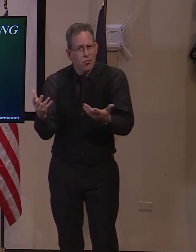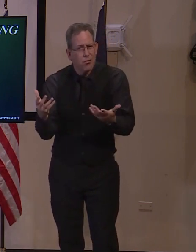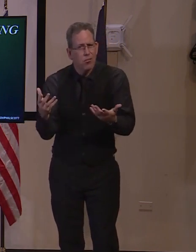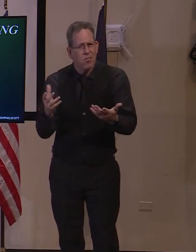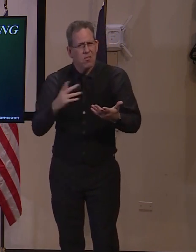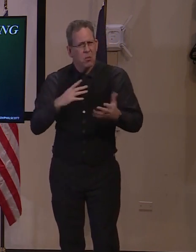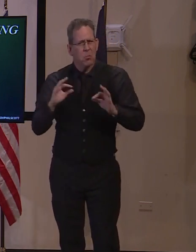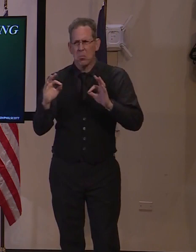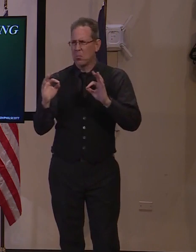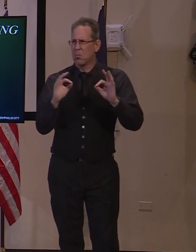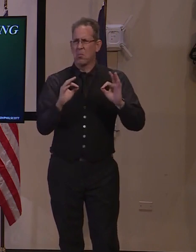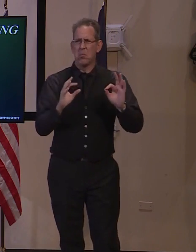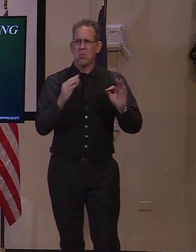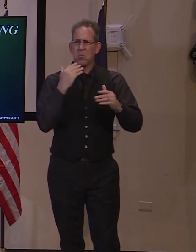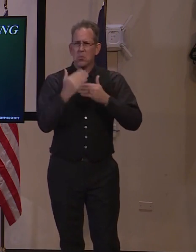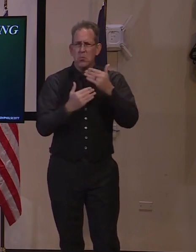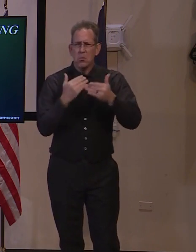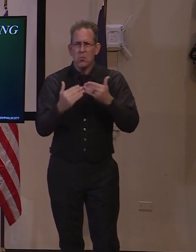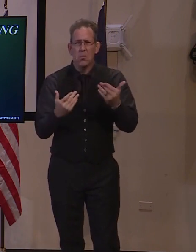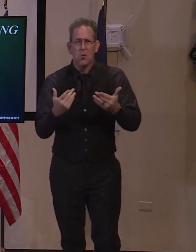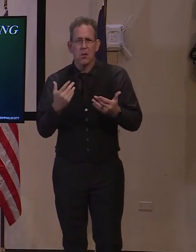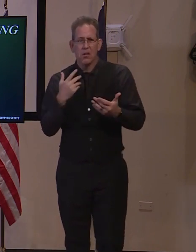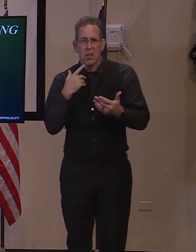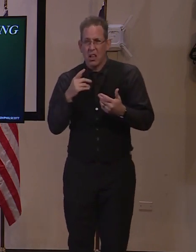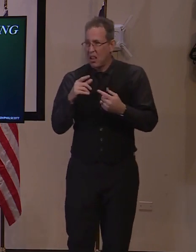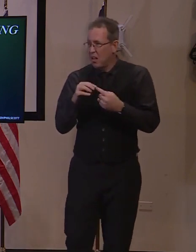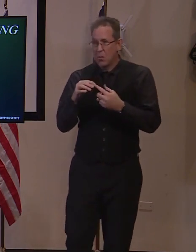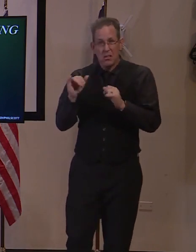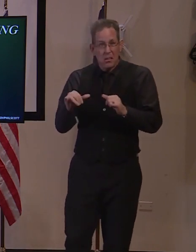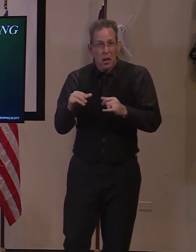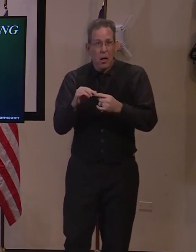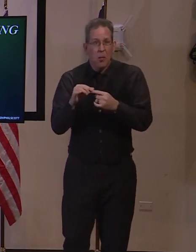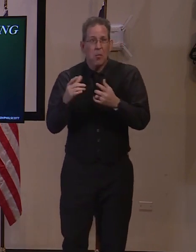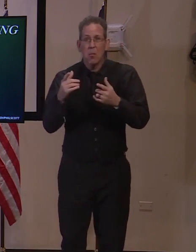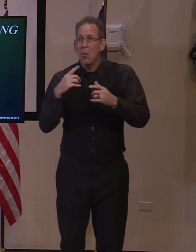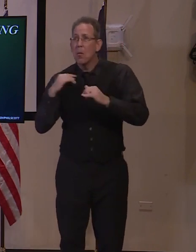similar positions, including those with governors who are Democrats.